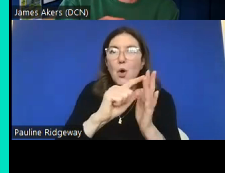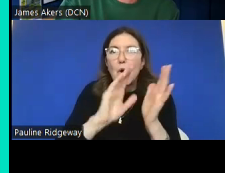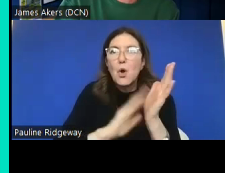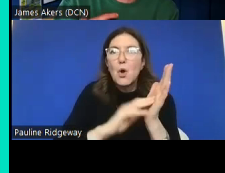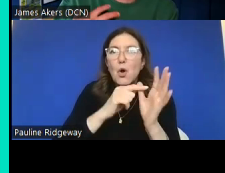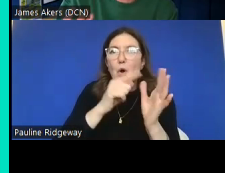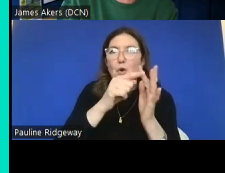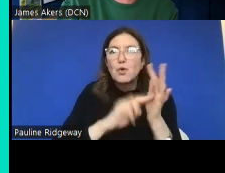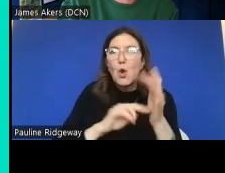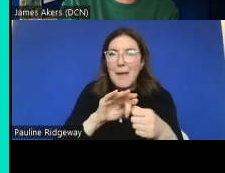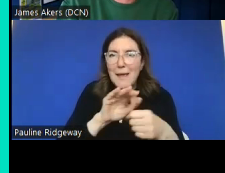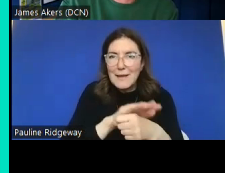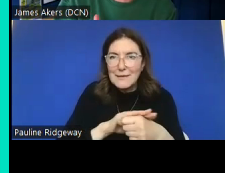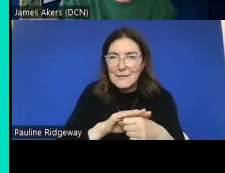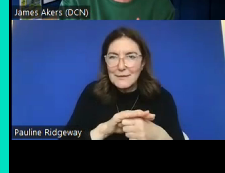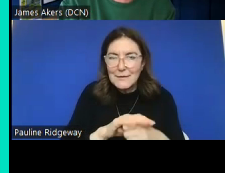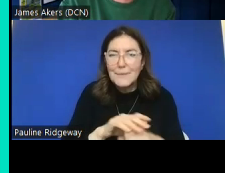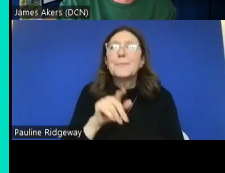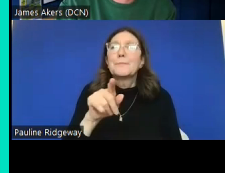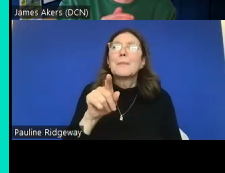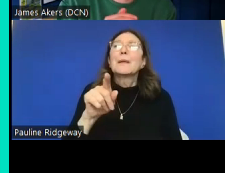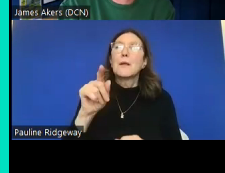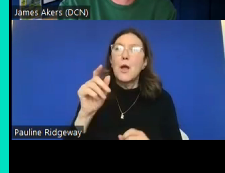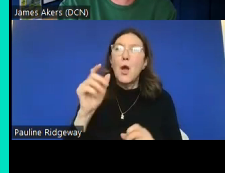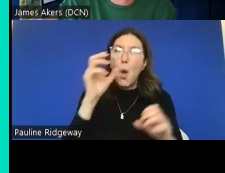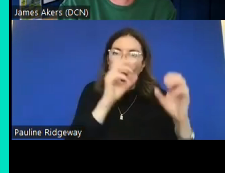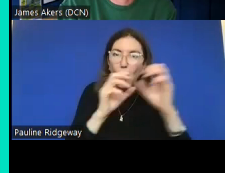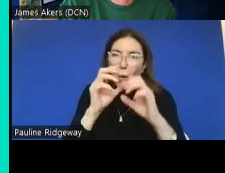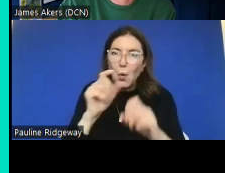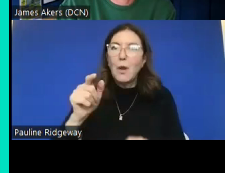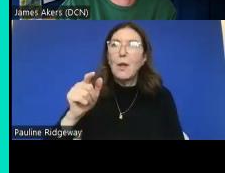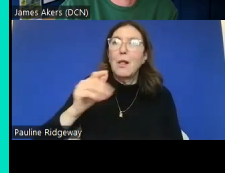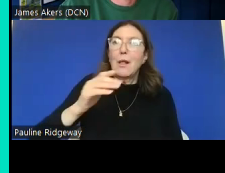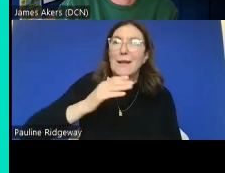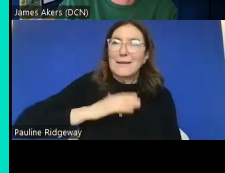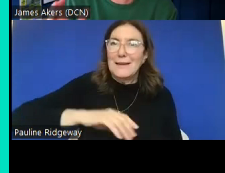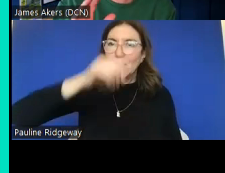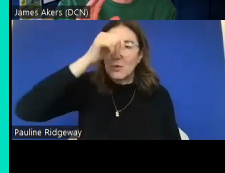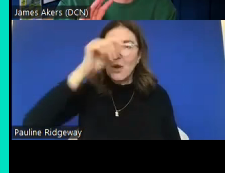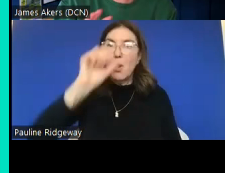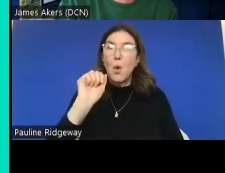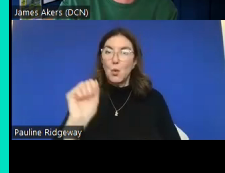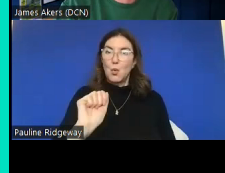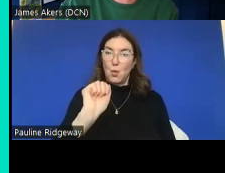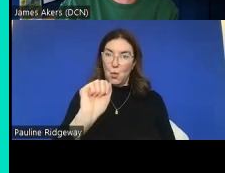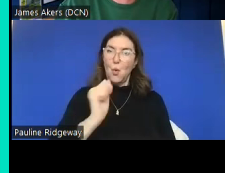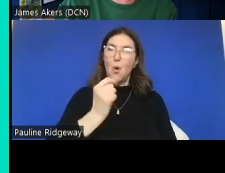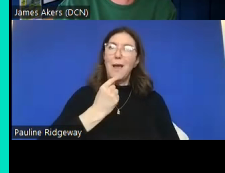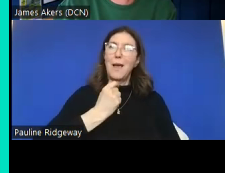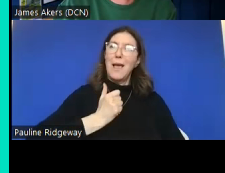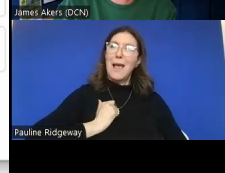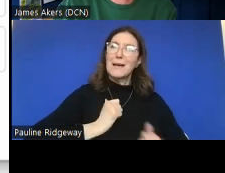This is telling Google what is the website that you're expecting data to come from. These are in two sections.